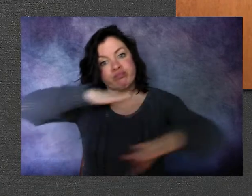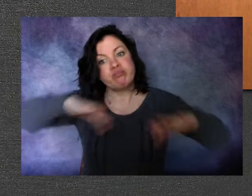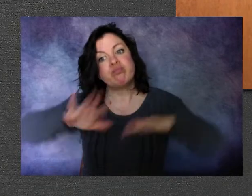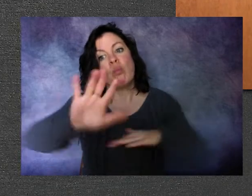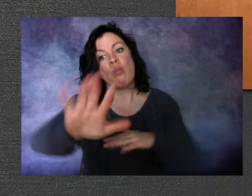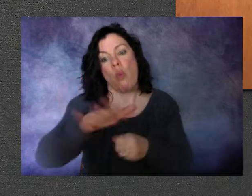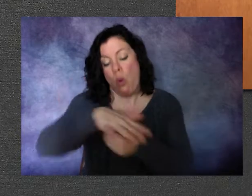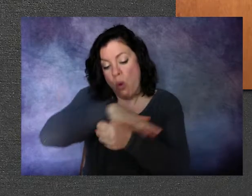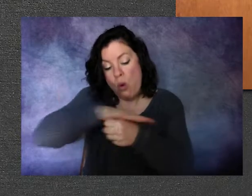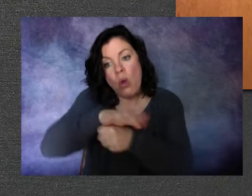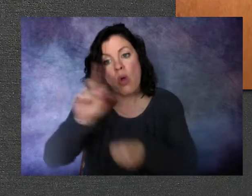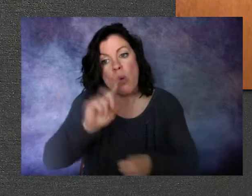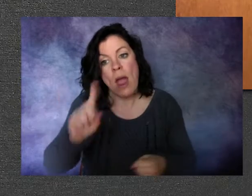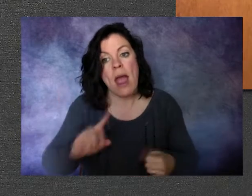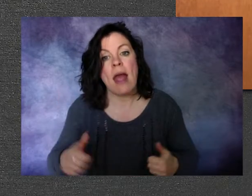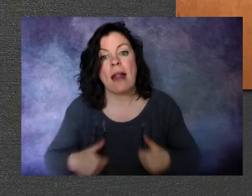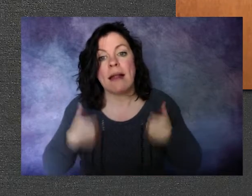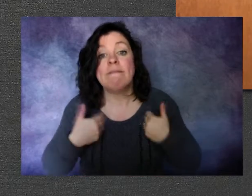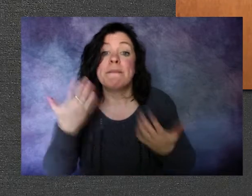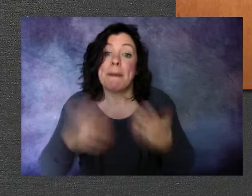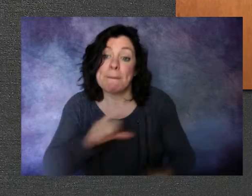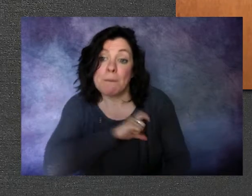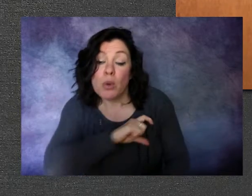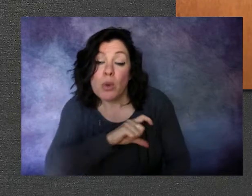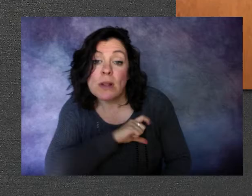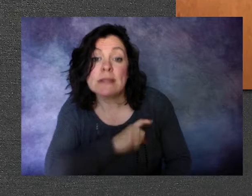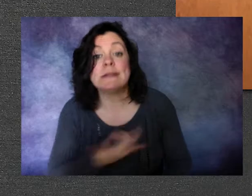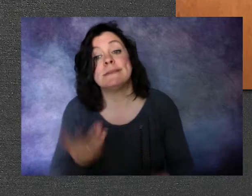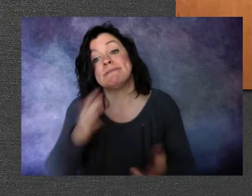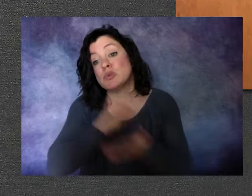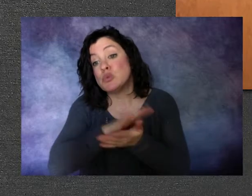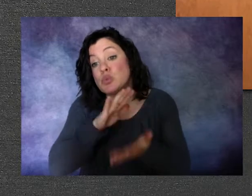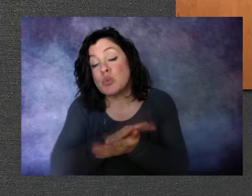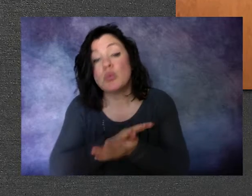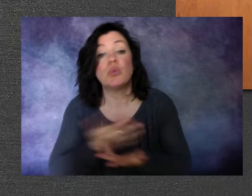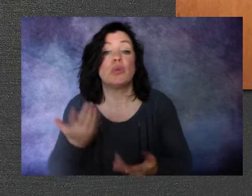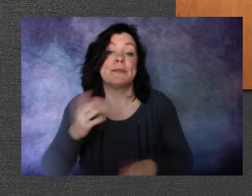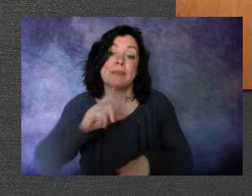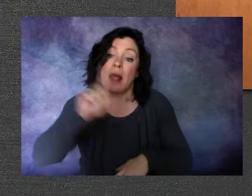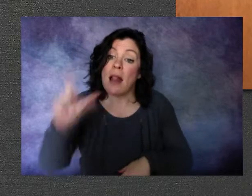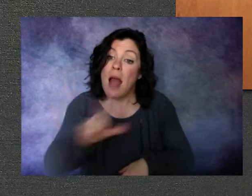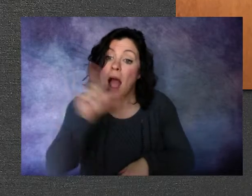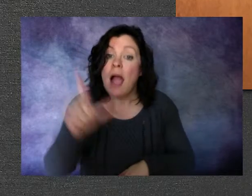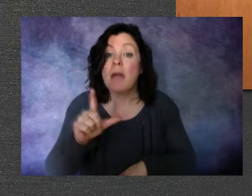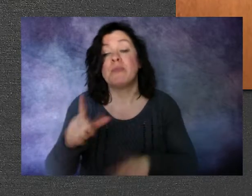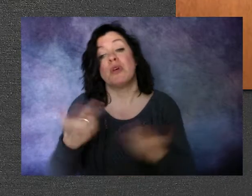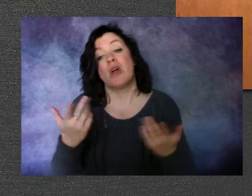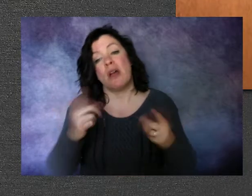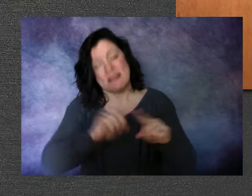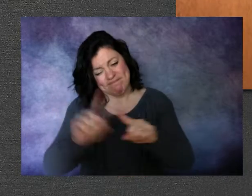So you might have the police station in your community or a school or a library.